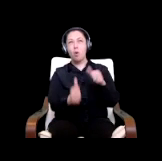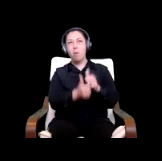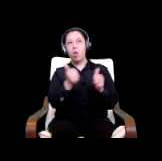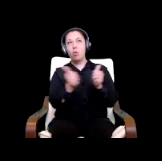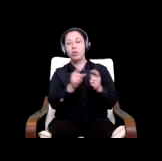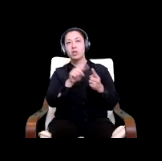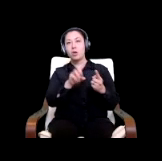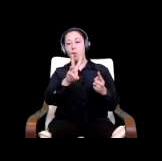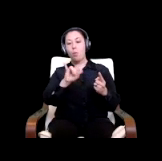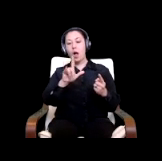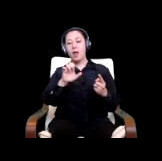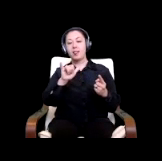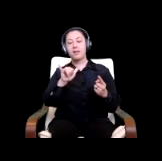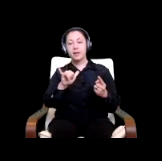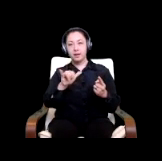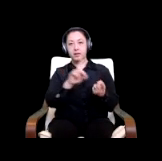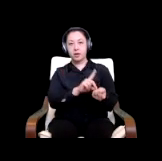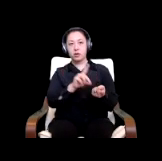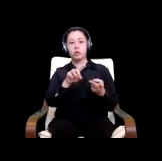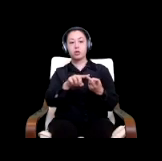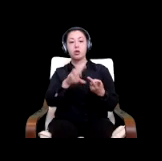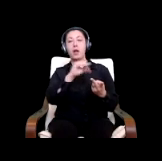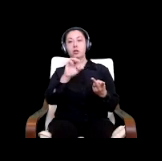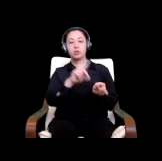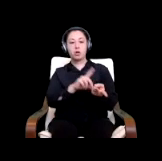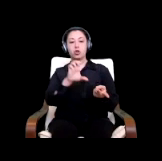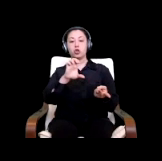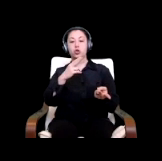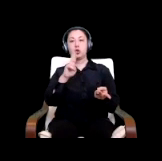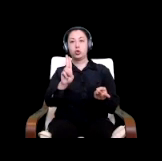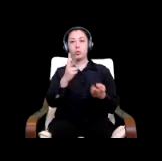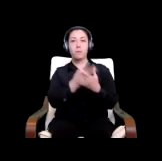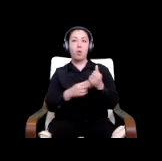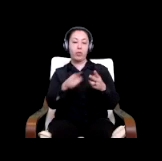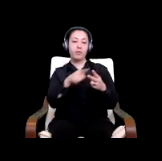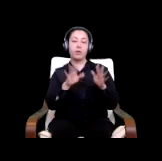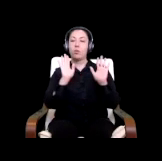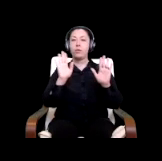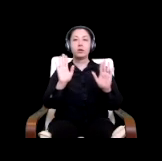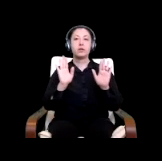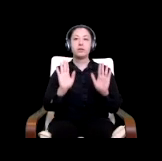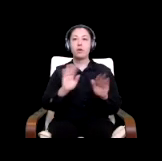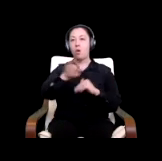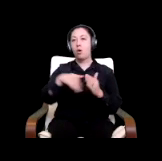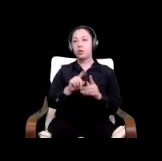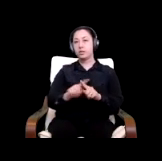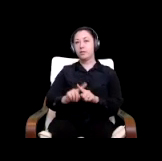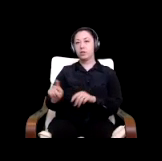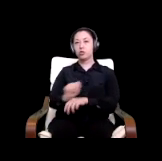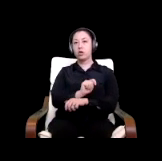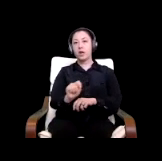they are excellent in all these training opportunities have helped me grow as a professional and